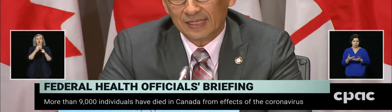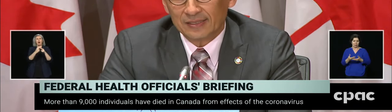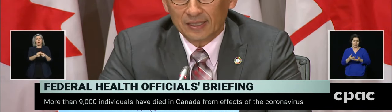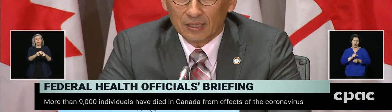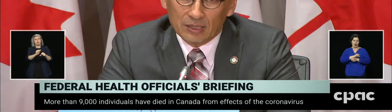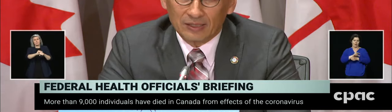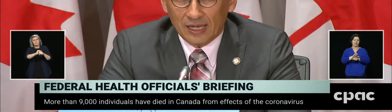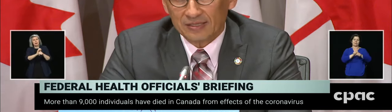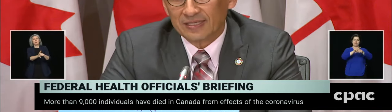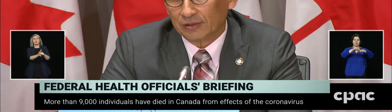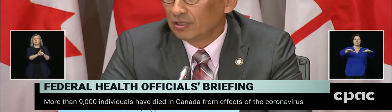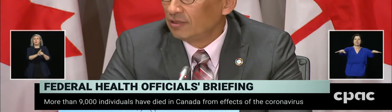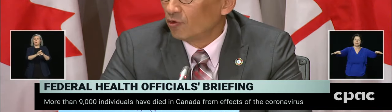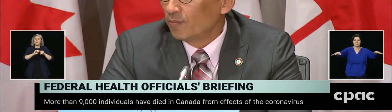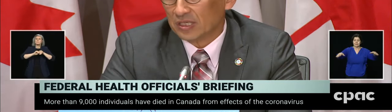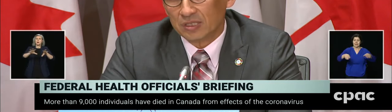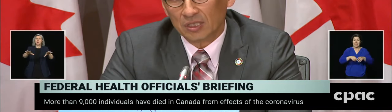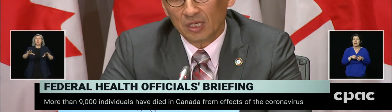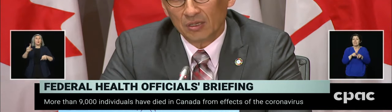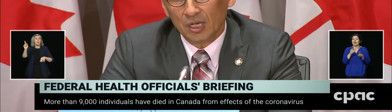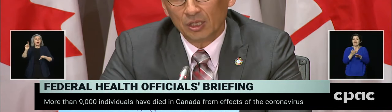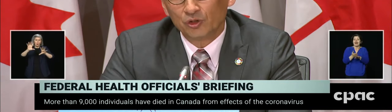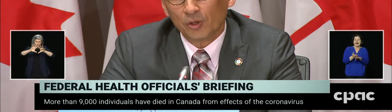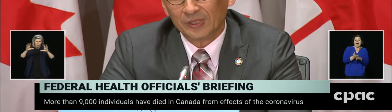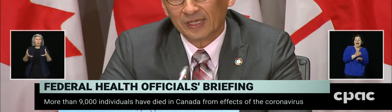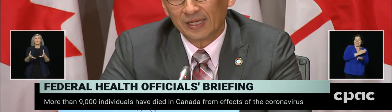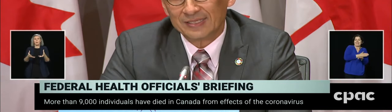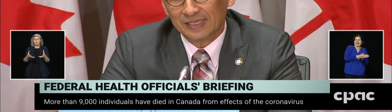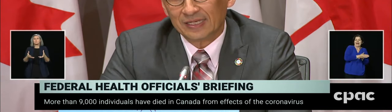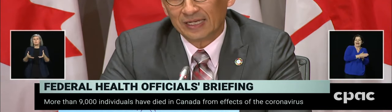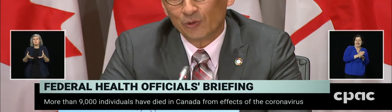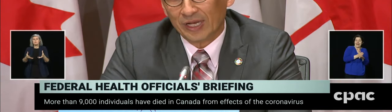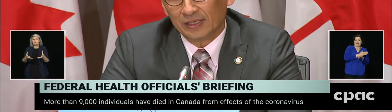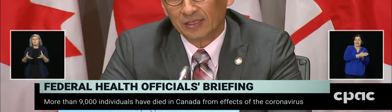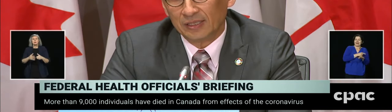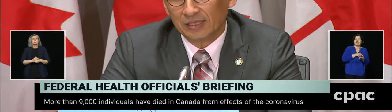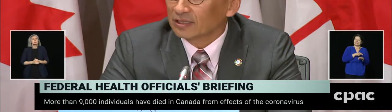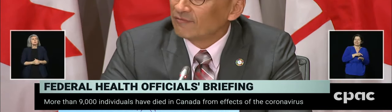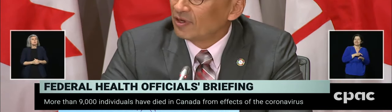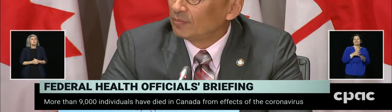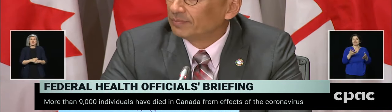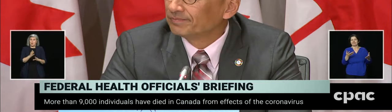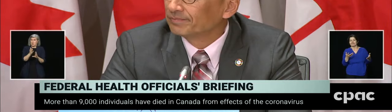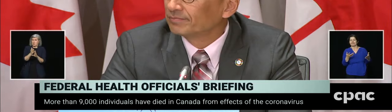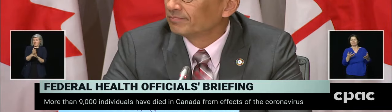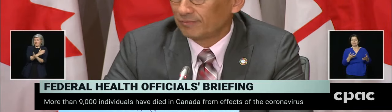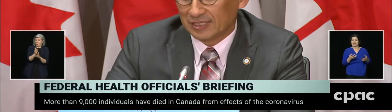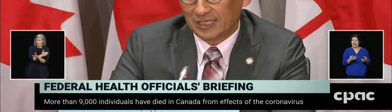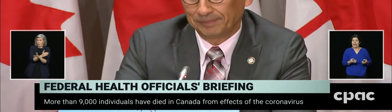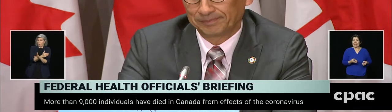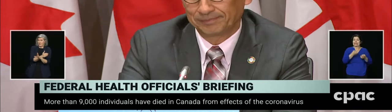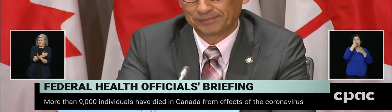WE REALIZED IT WAS A PANDEMIC THROUGHOUT THE WORLD. AND THAT'S WHY PRIOR TO THAT WE